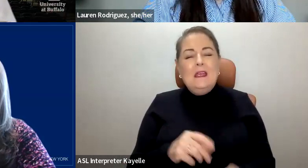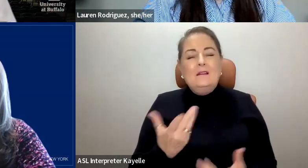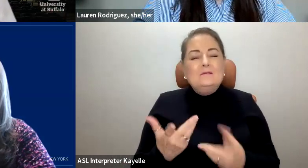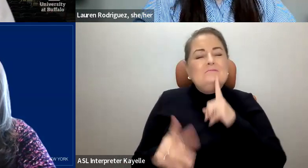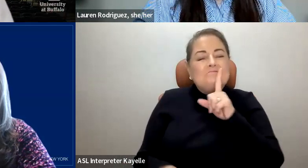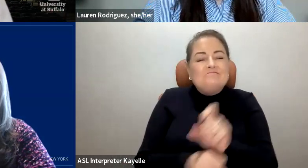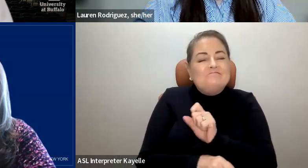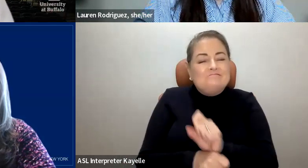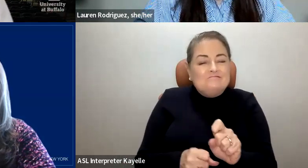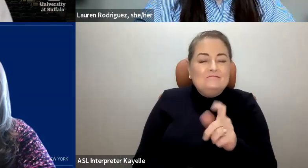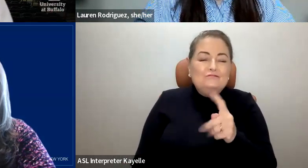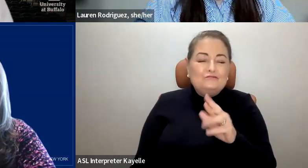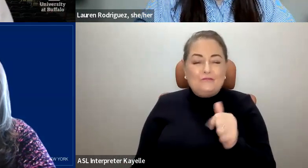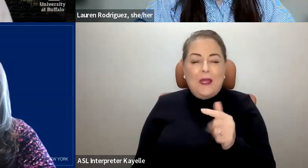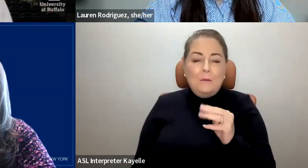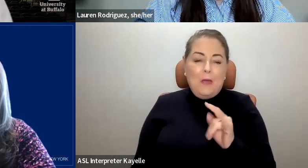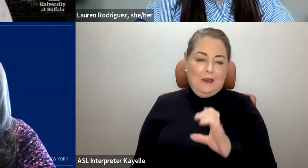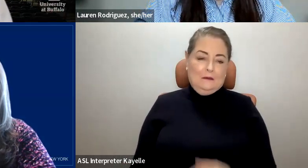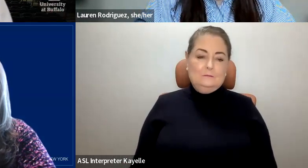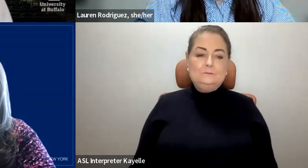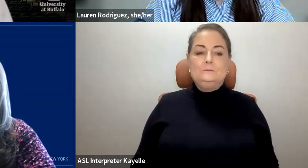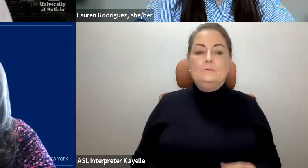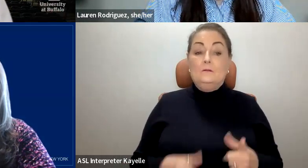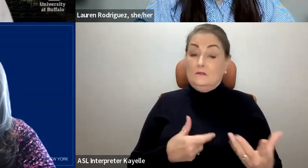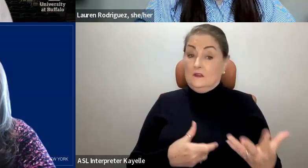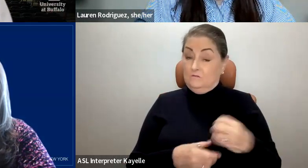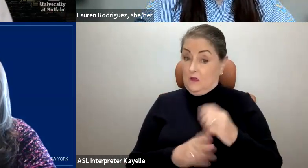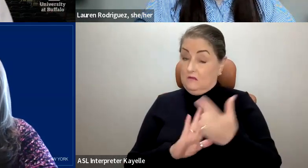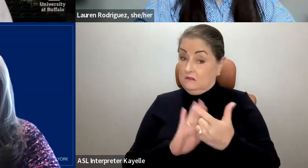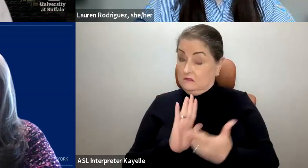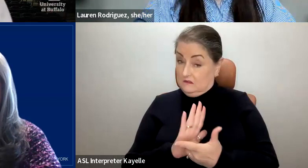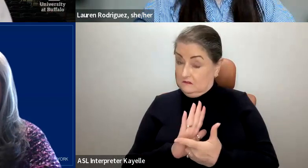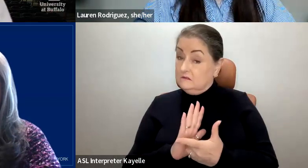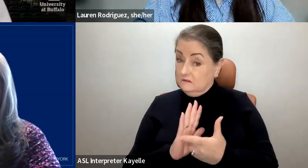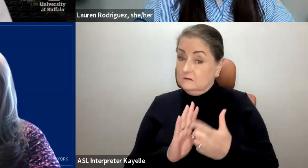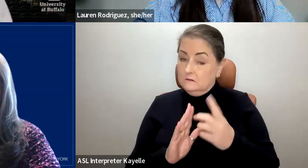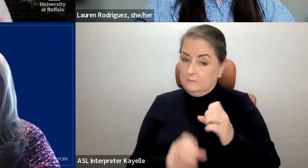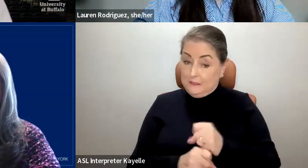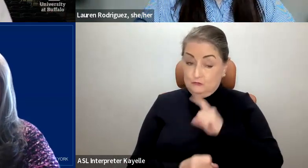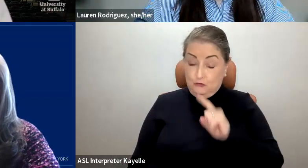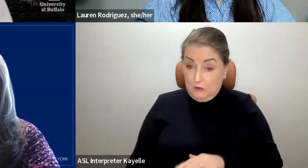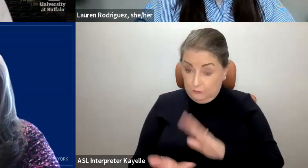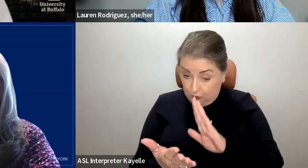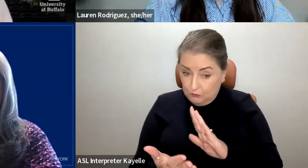that approach. It is important to involve legal counsel, we want to make sure that the approach we are taking is